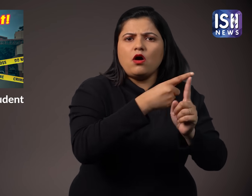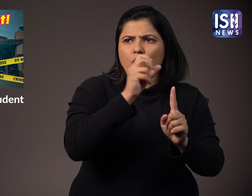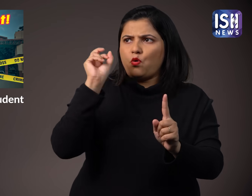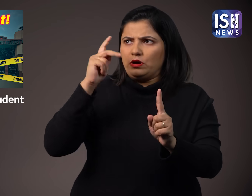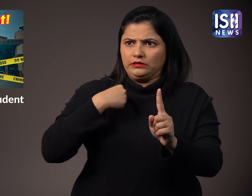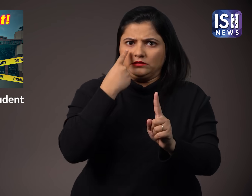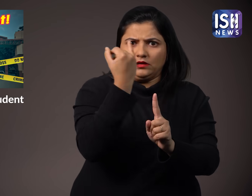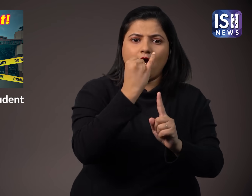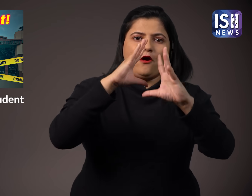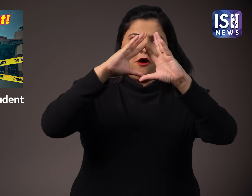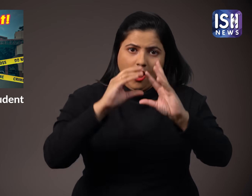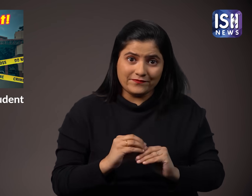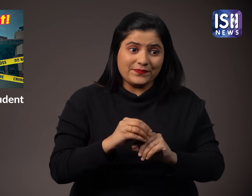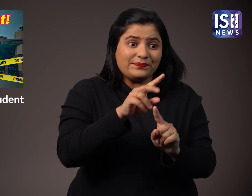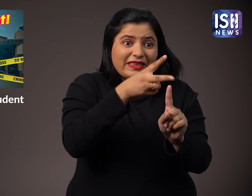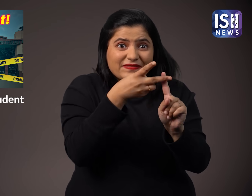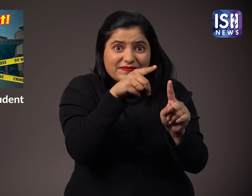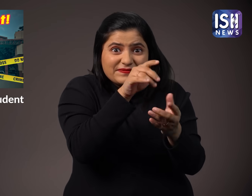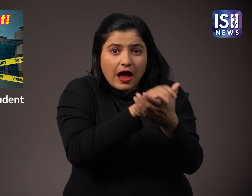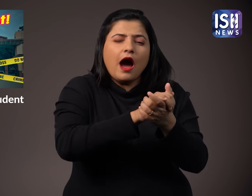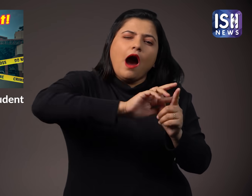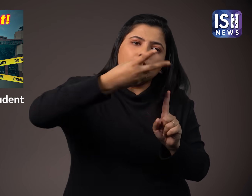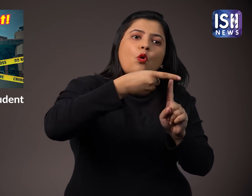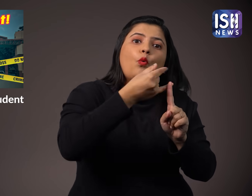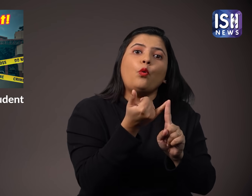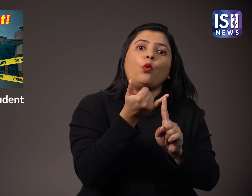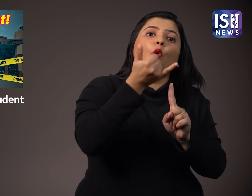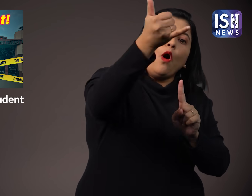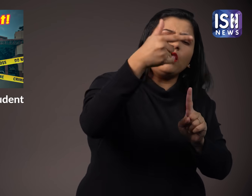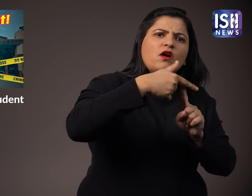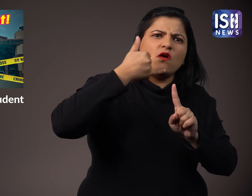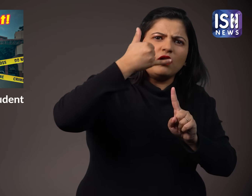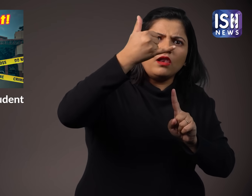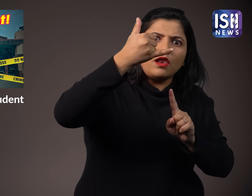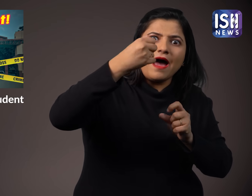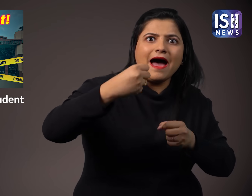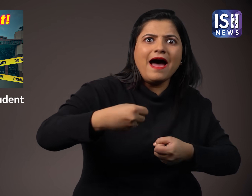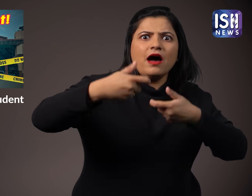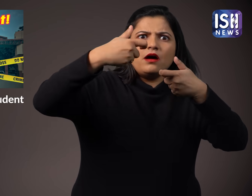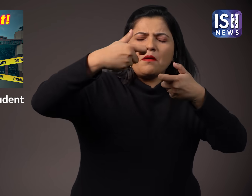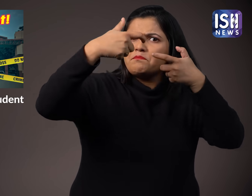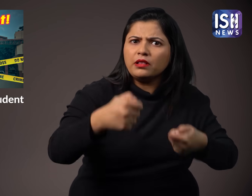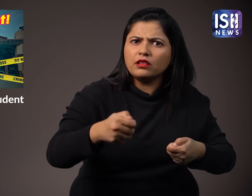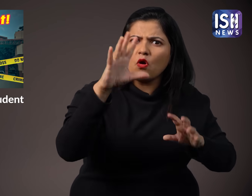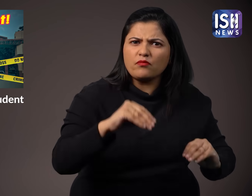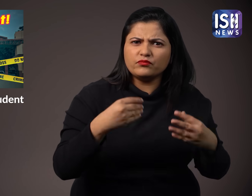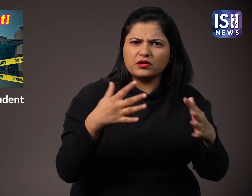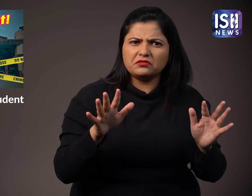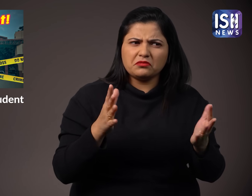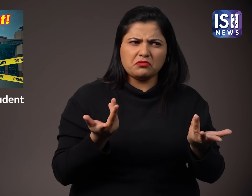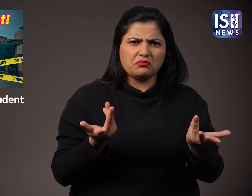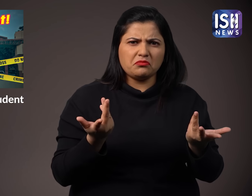He disconnected the call and connected with another friend, who disconnected the call immediately.